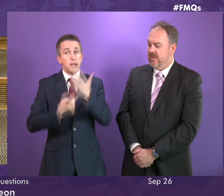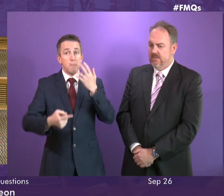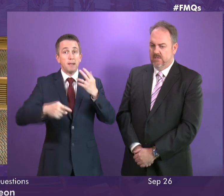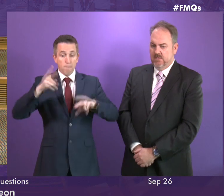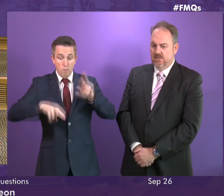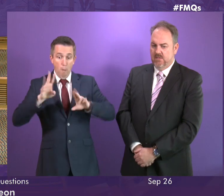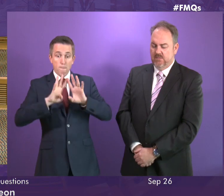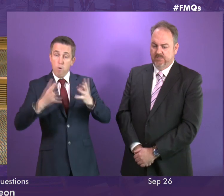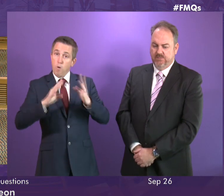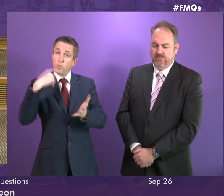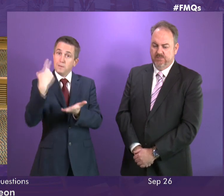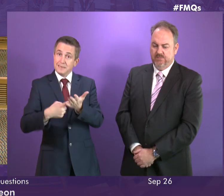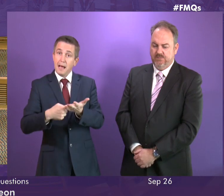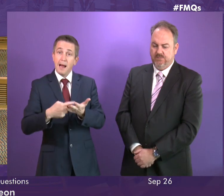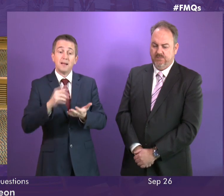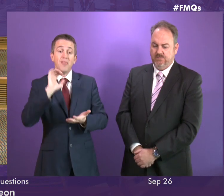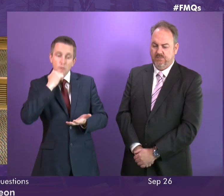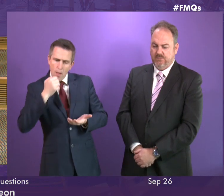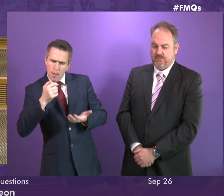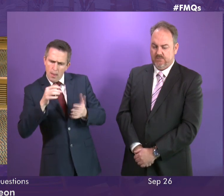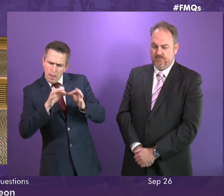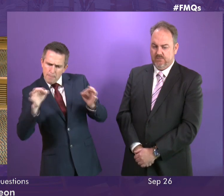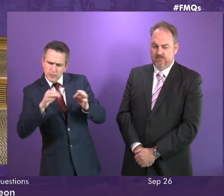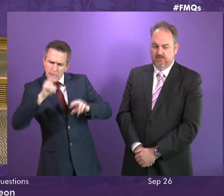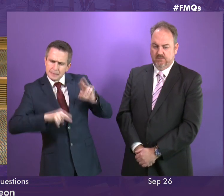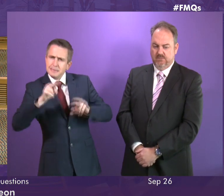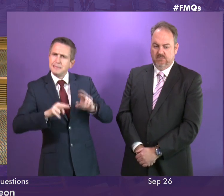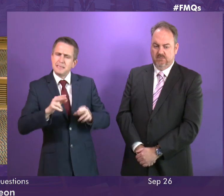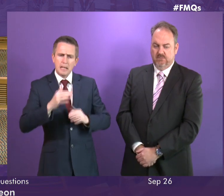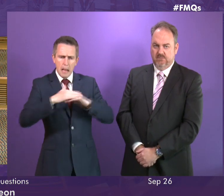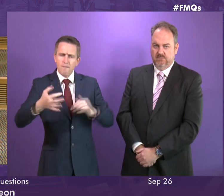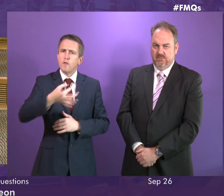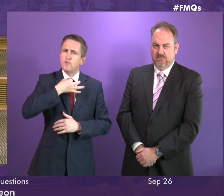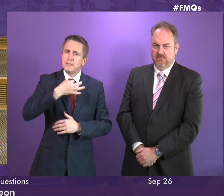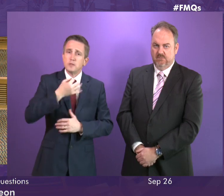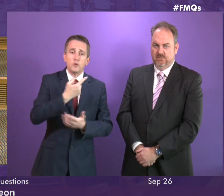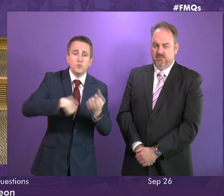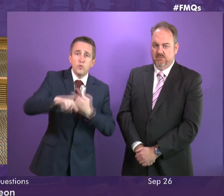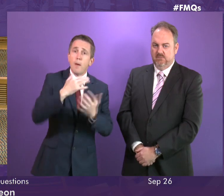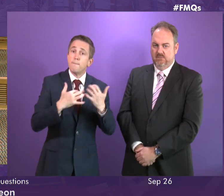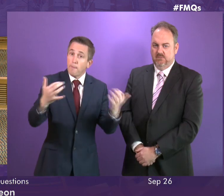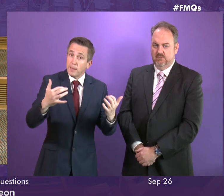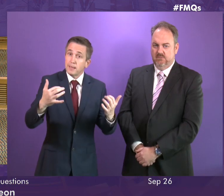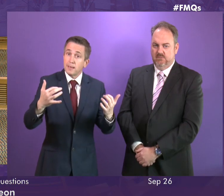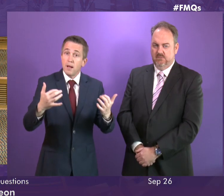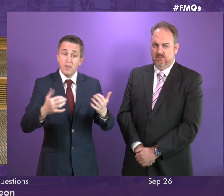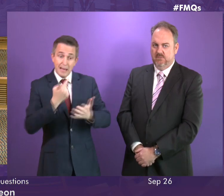Parole Board. Of course, risk to public safety is a key consideration that is taken into